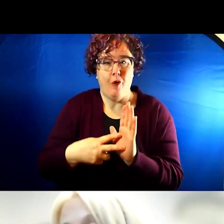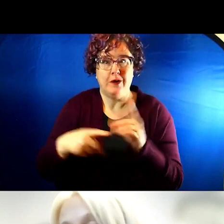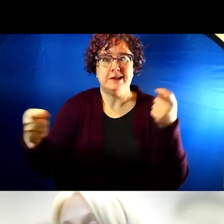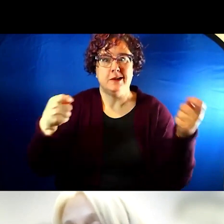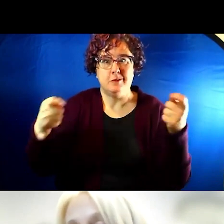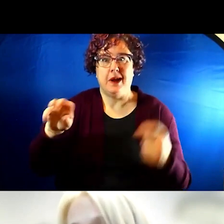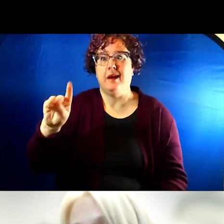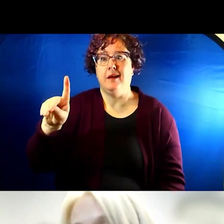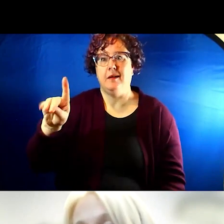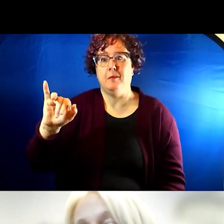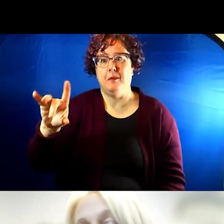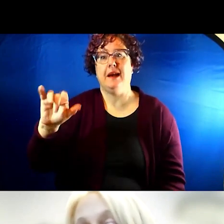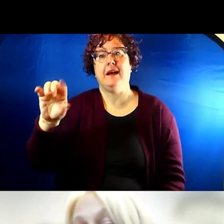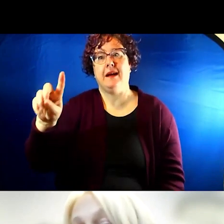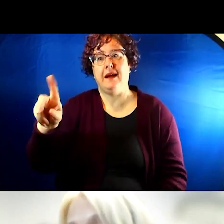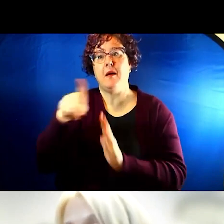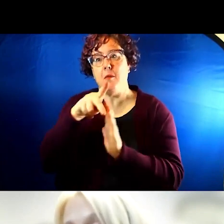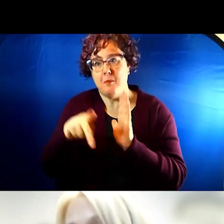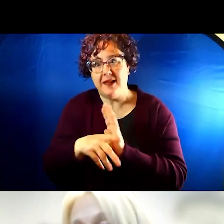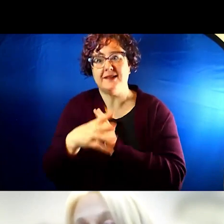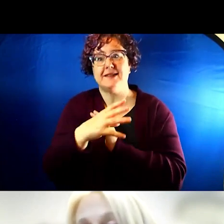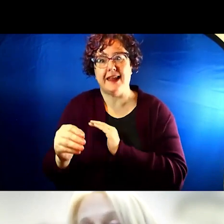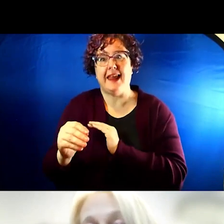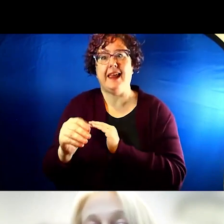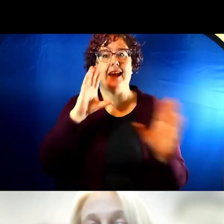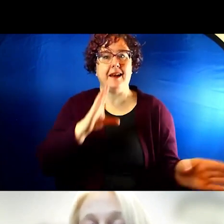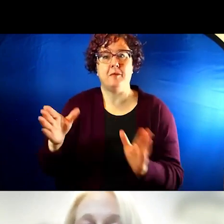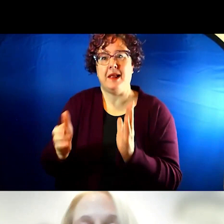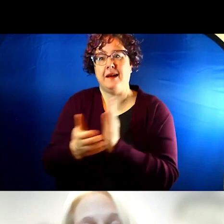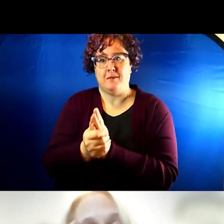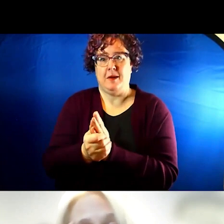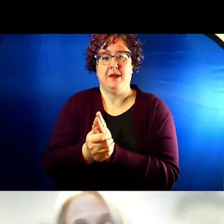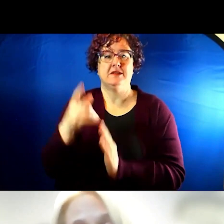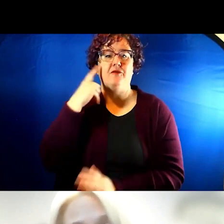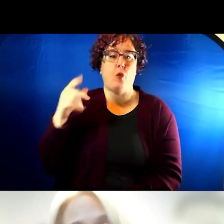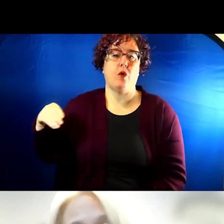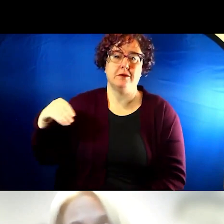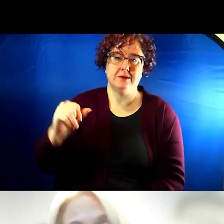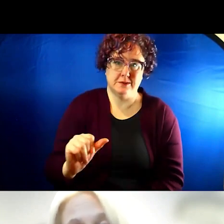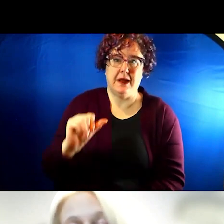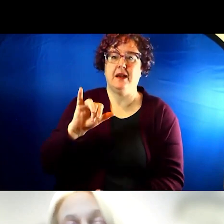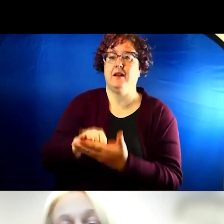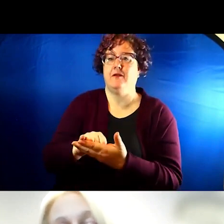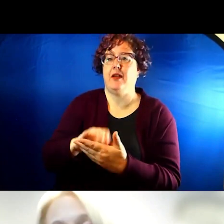POLICIES FOR THE SPENDING OF ANY DOLLARS IN THE SYSTEM.